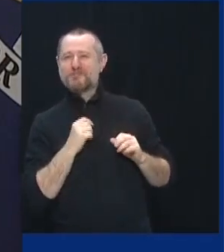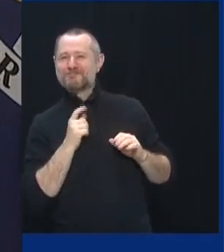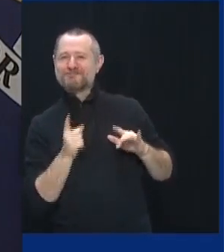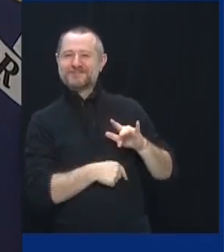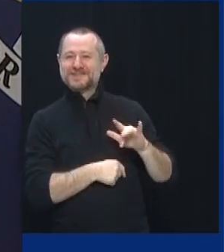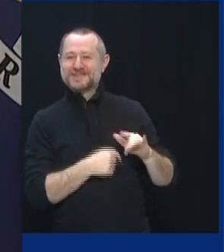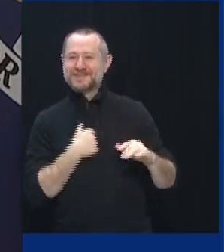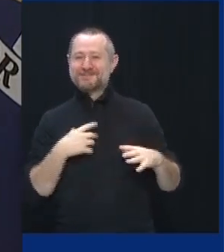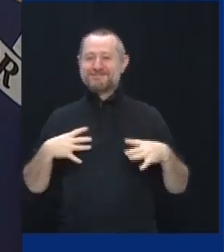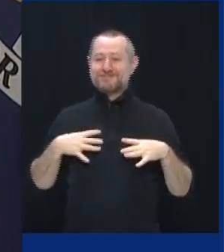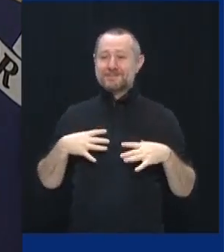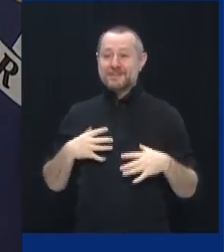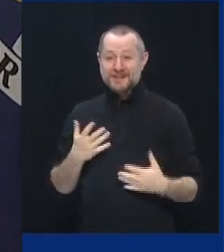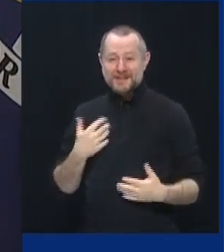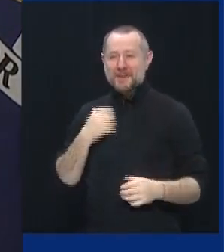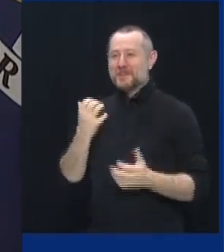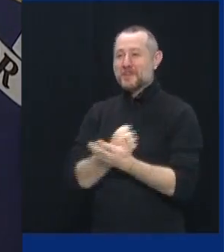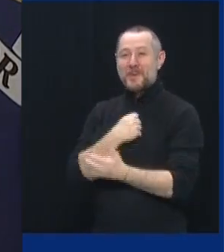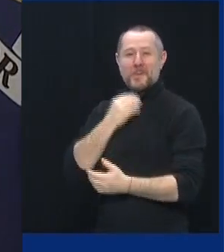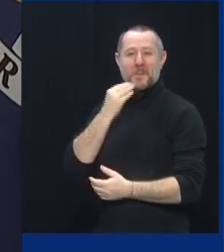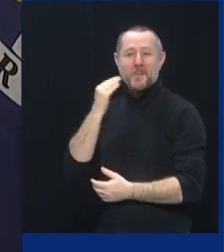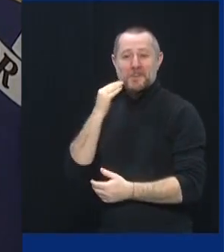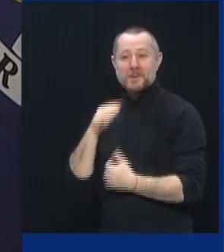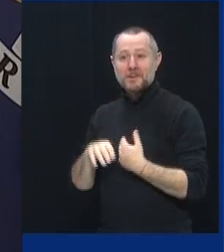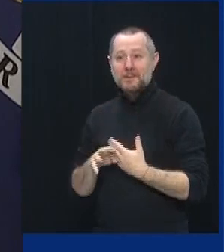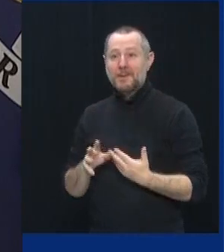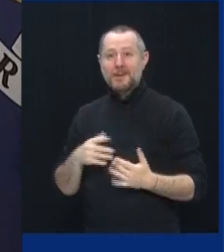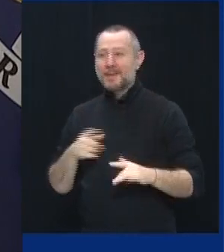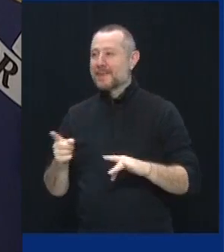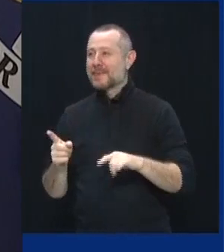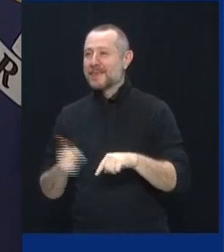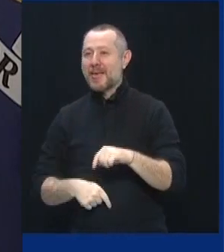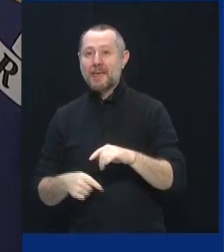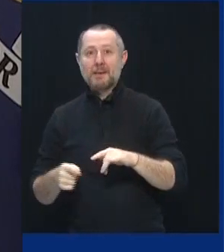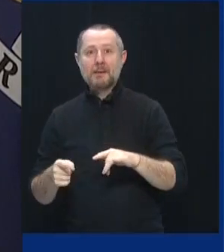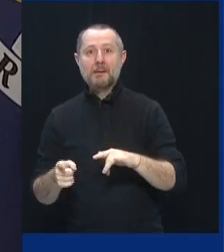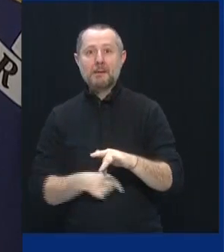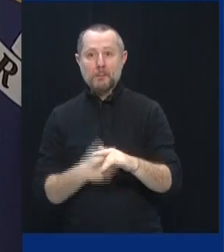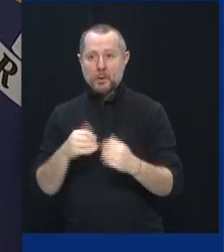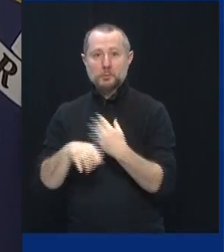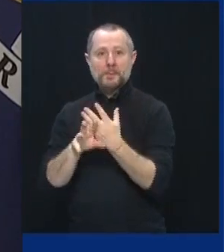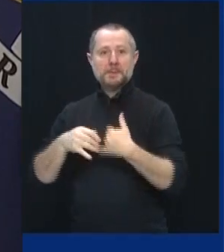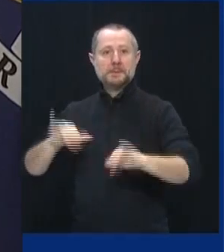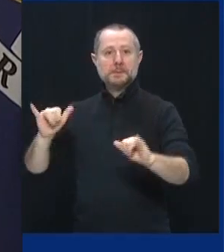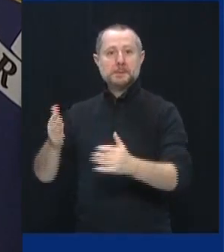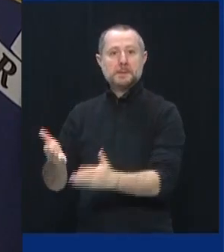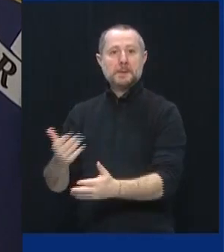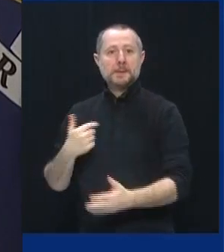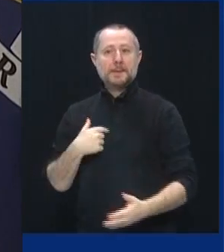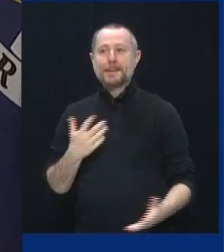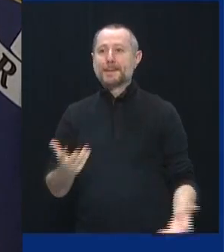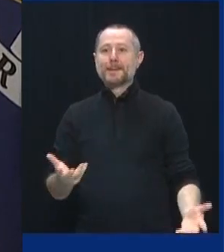YOU GET A SNOW DAY, EXCEPT YOU'RE NOT IN SCHOOL. CAN'T EVEN HAVE A SNOW DAY. I DON'T THINK THEY HAVE VIRTUAL